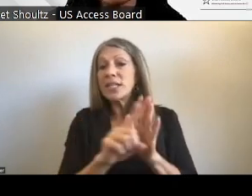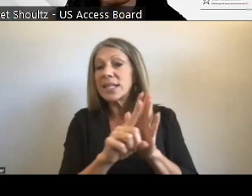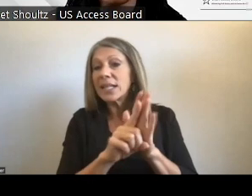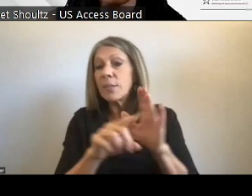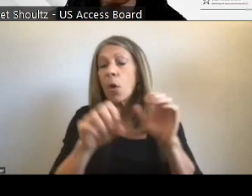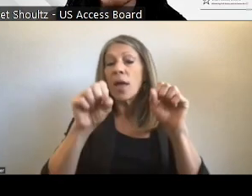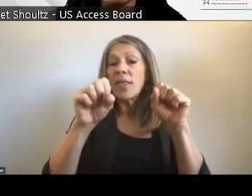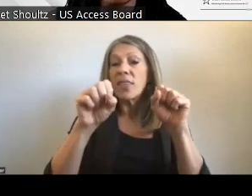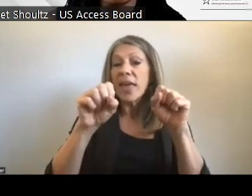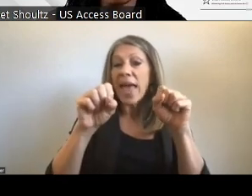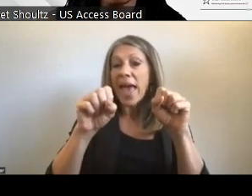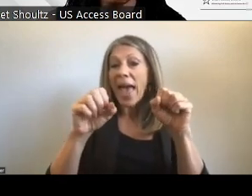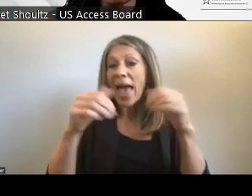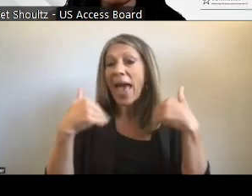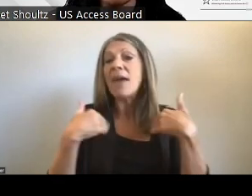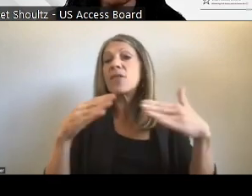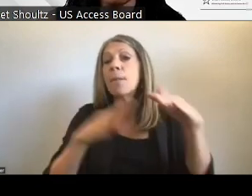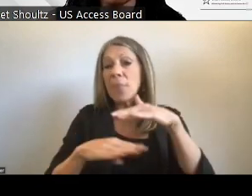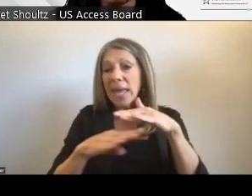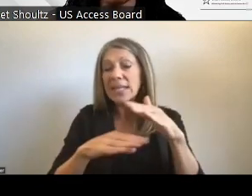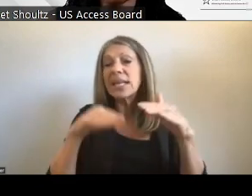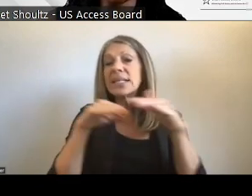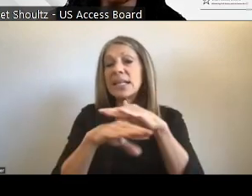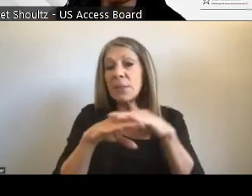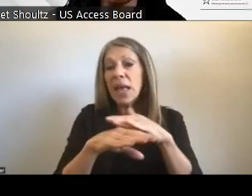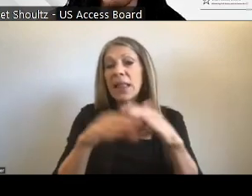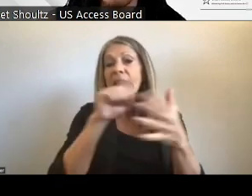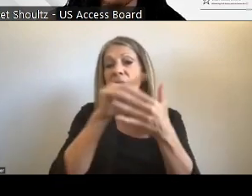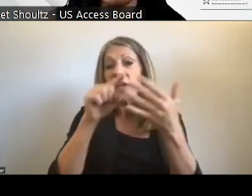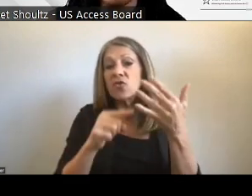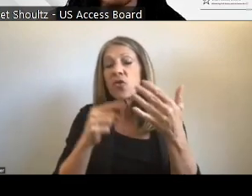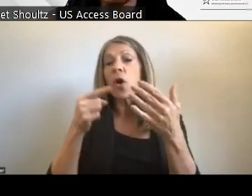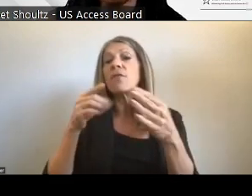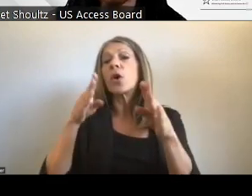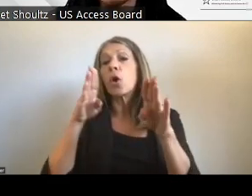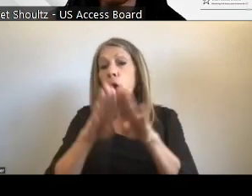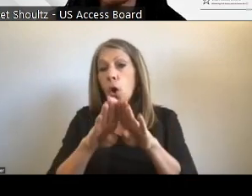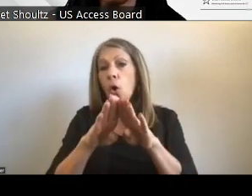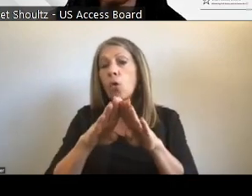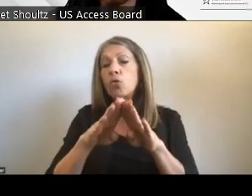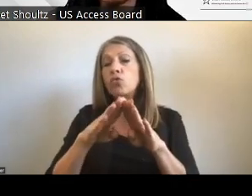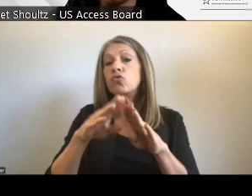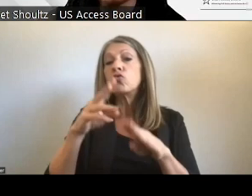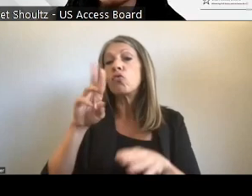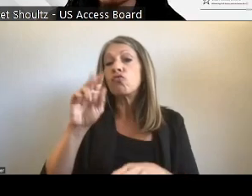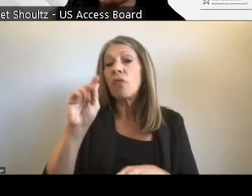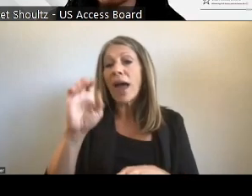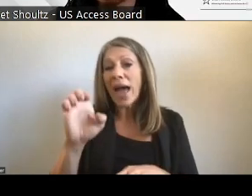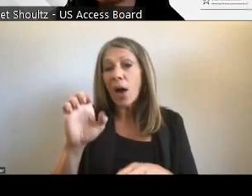contain the basic accessibility features of the closed route without being overly burdensome.